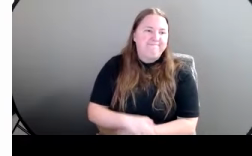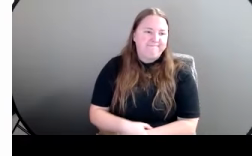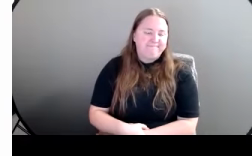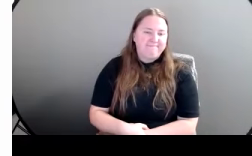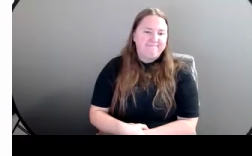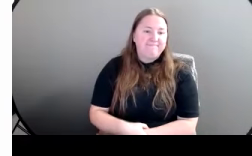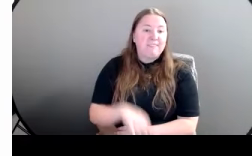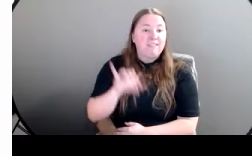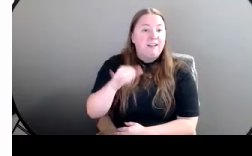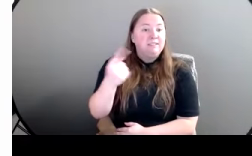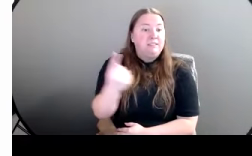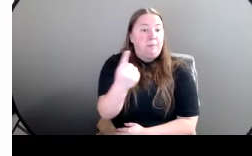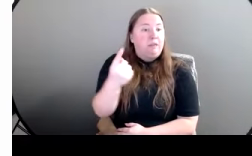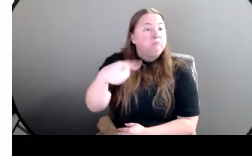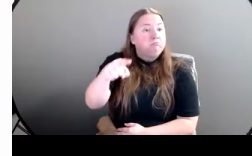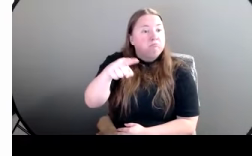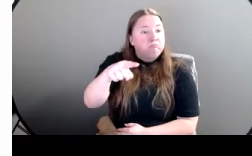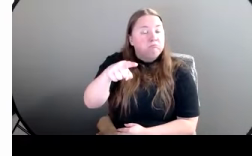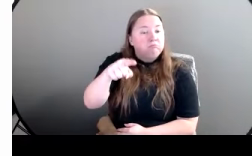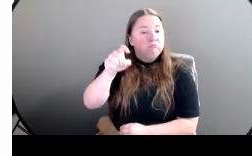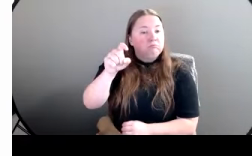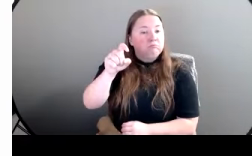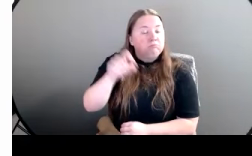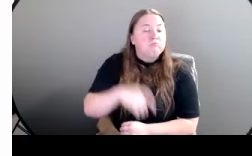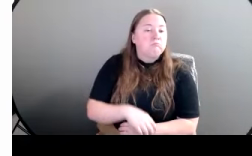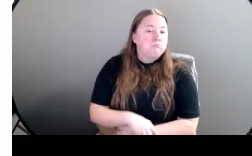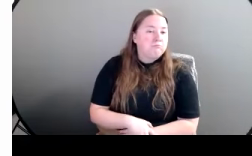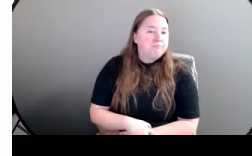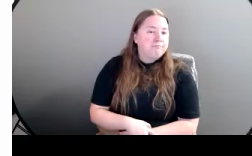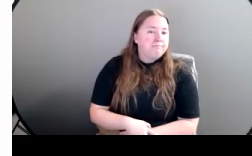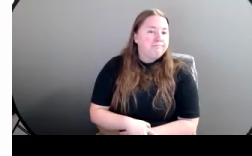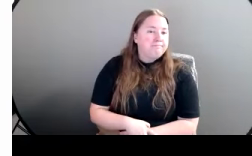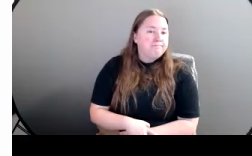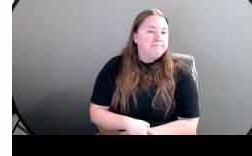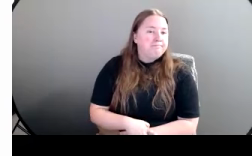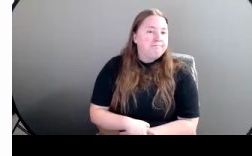And that's something that you can do. You know, any,